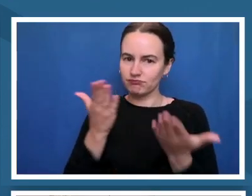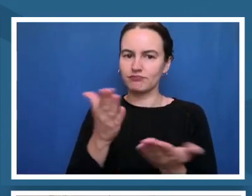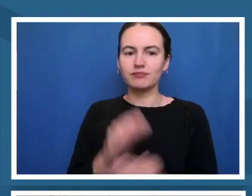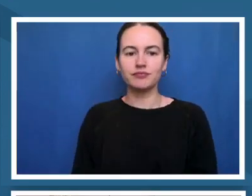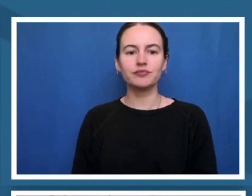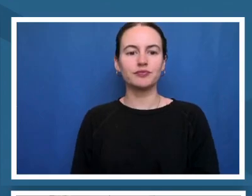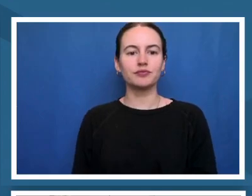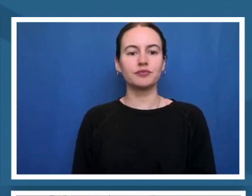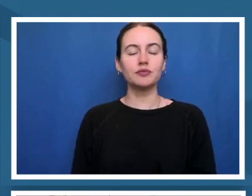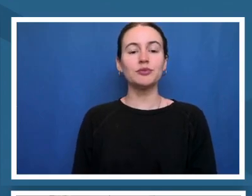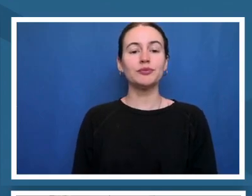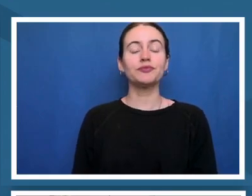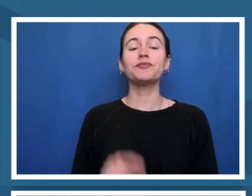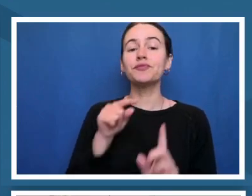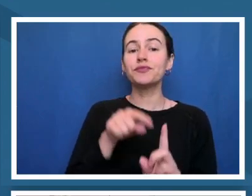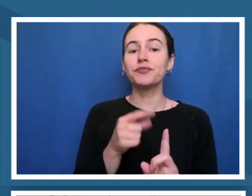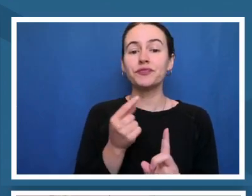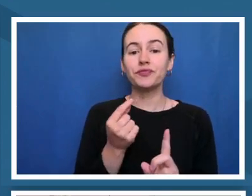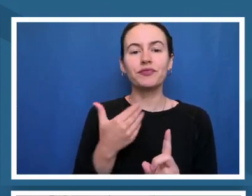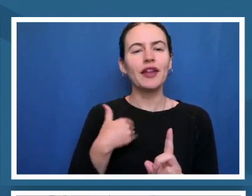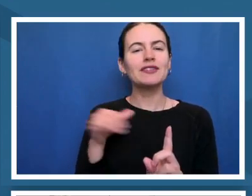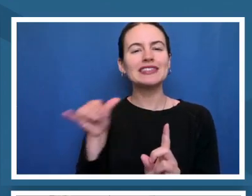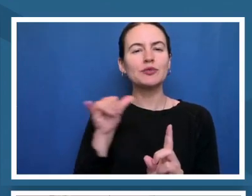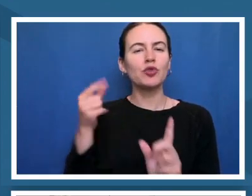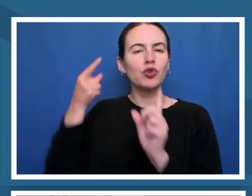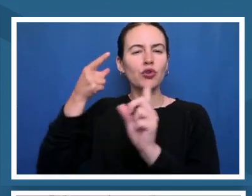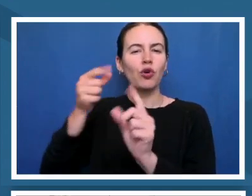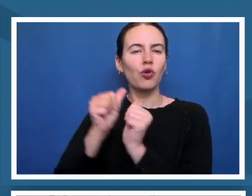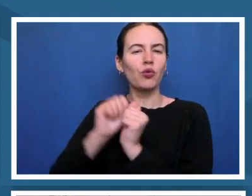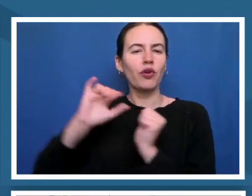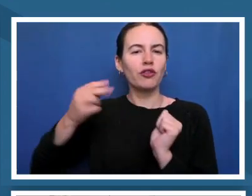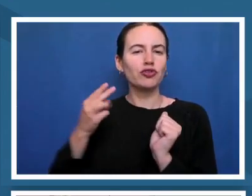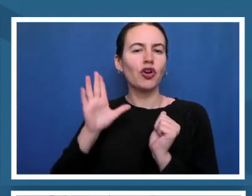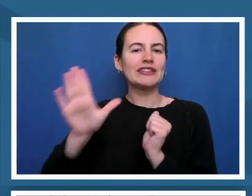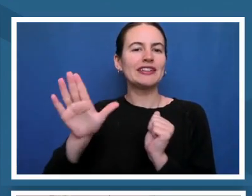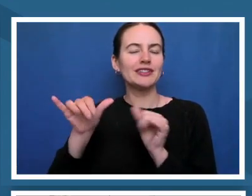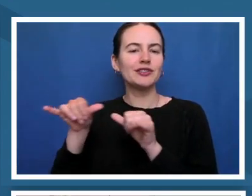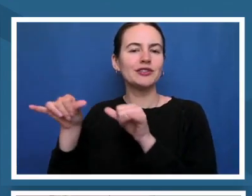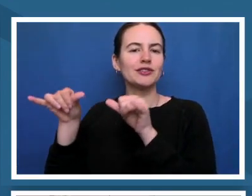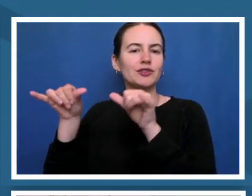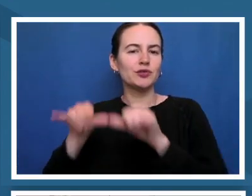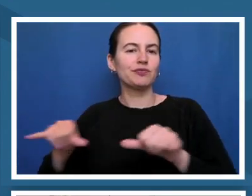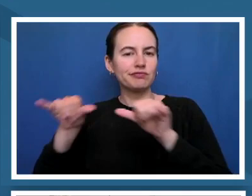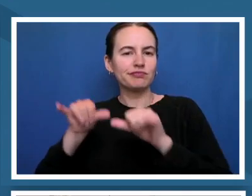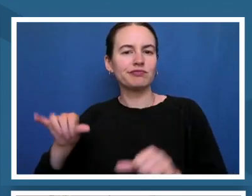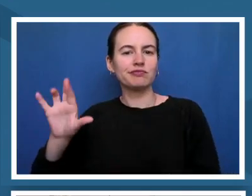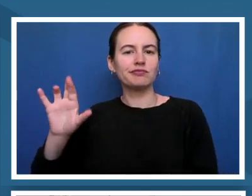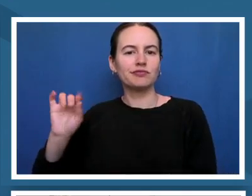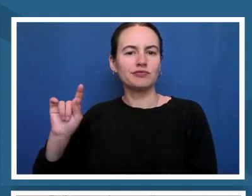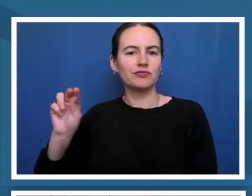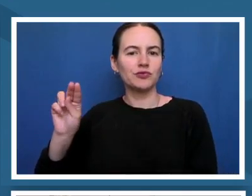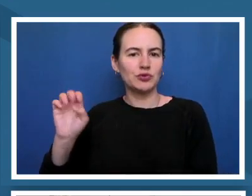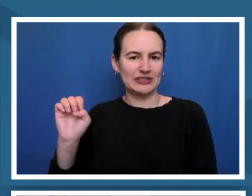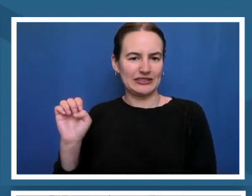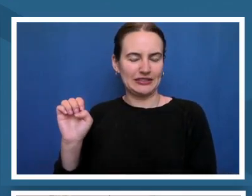similar goals as josh's routine but in a more like a streamlined start to finish